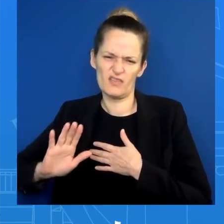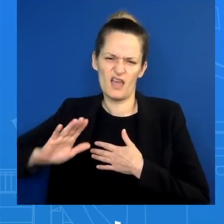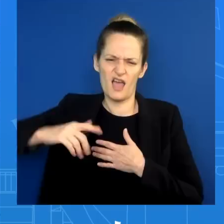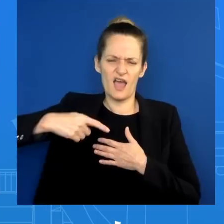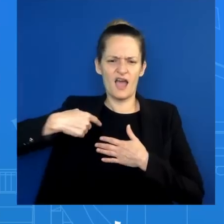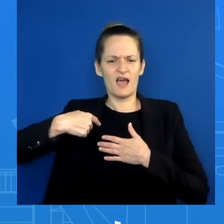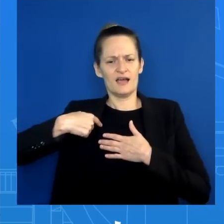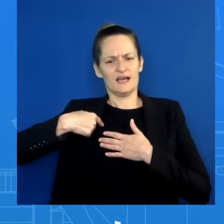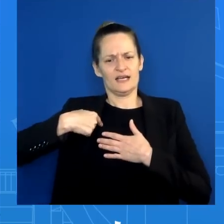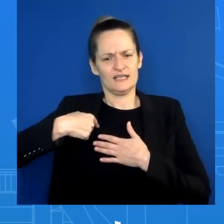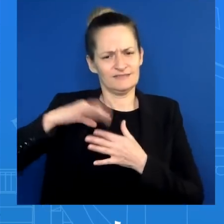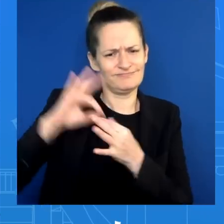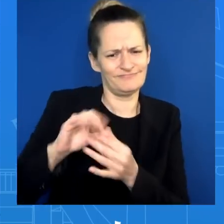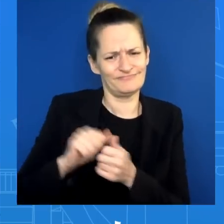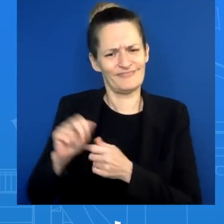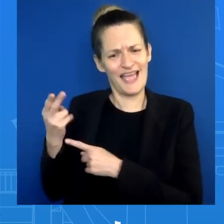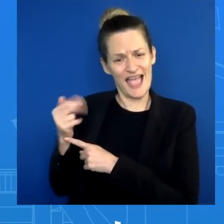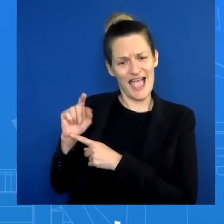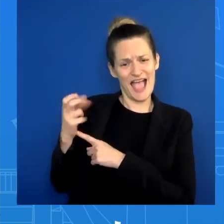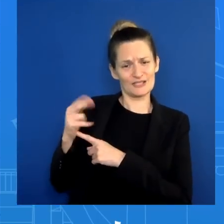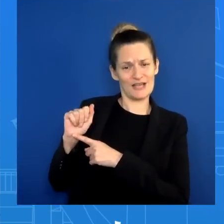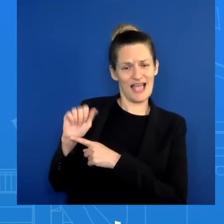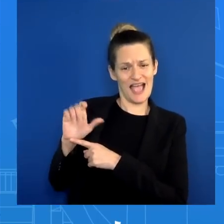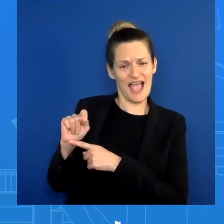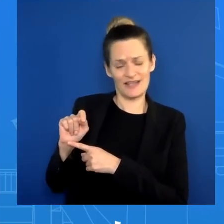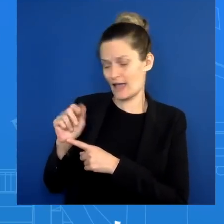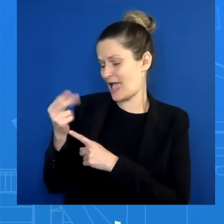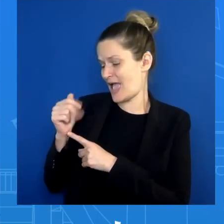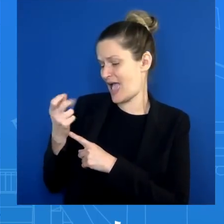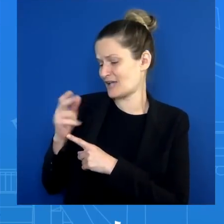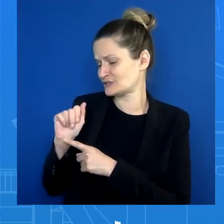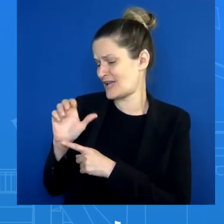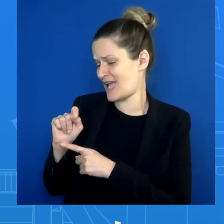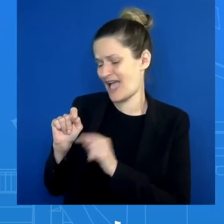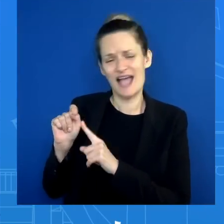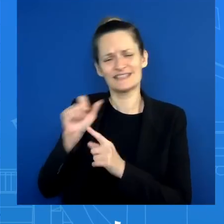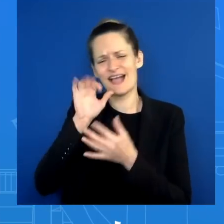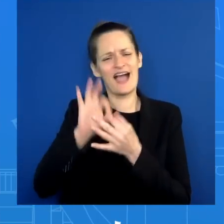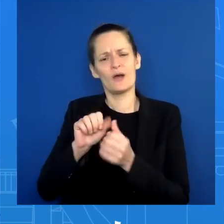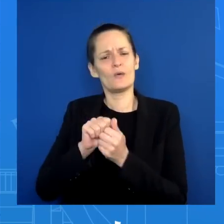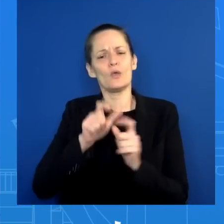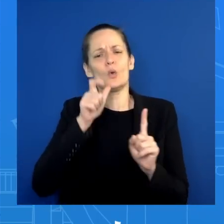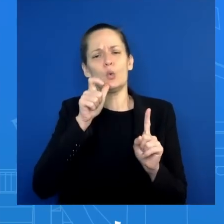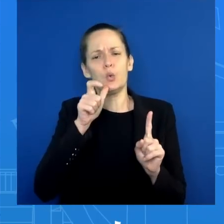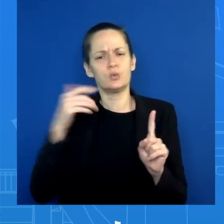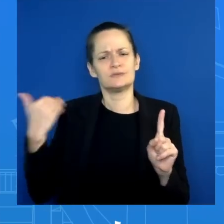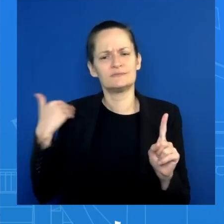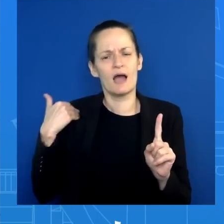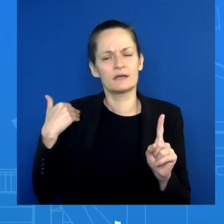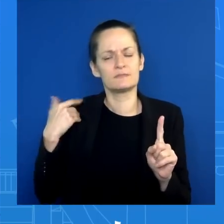But what I can do right is, you know, I could you know, you're going to hear from the president himself tonight.